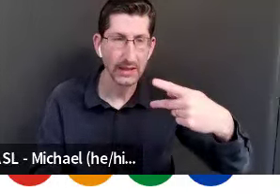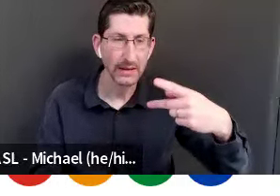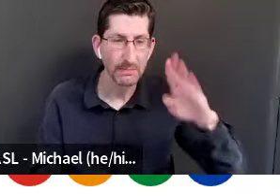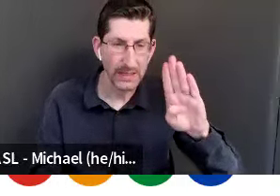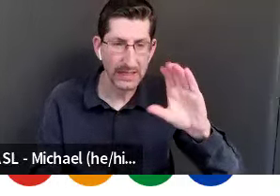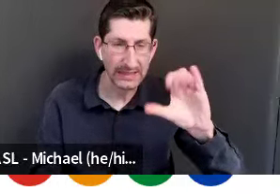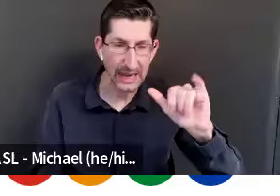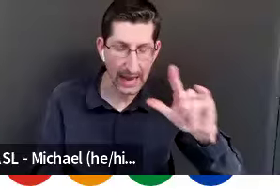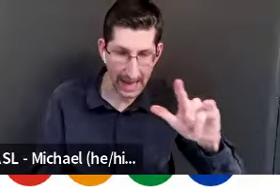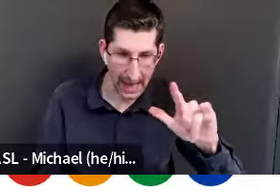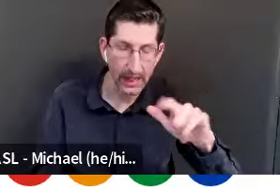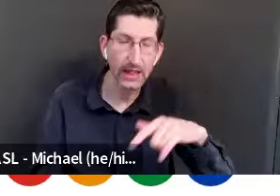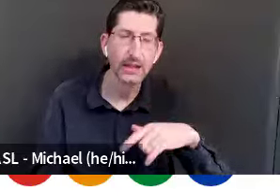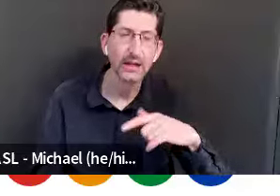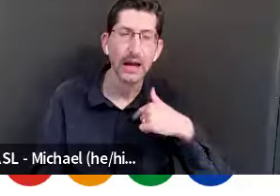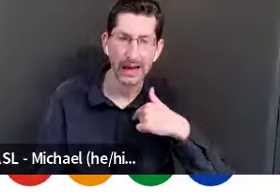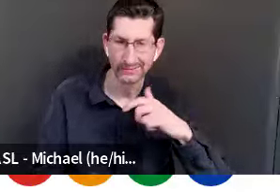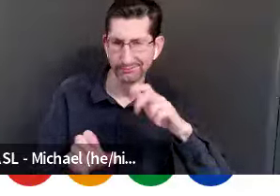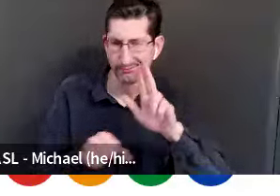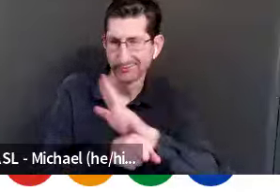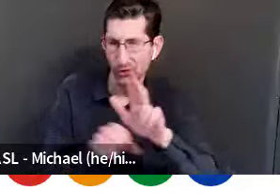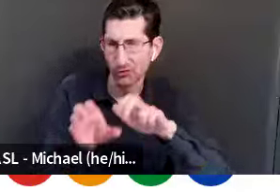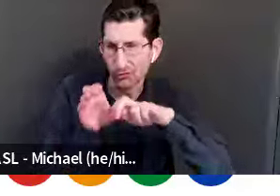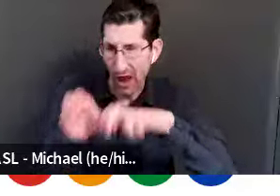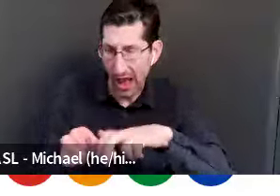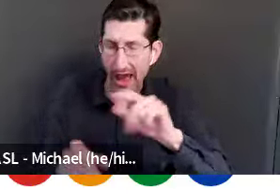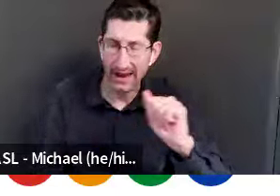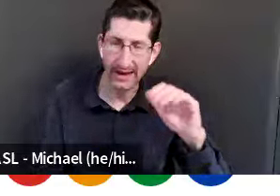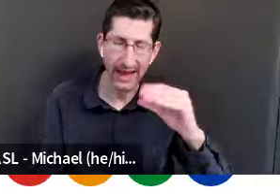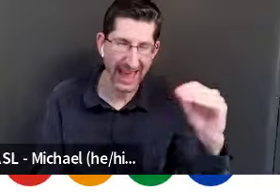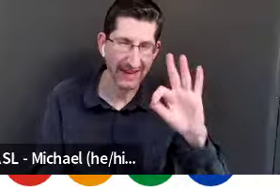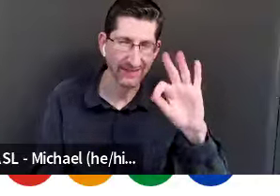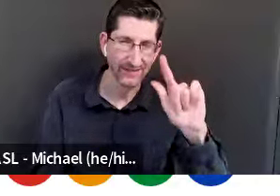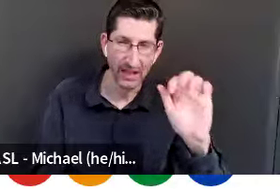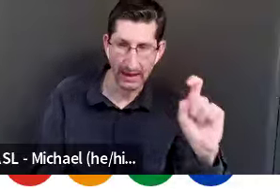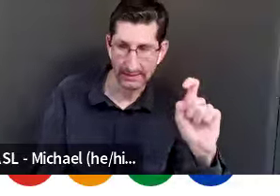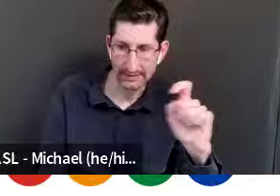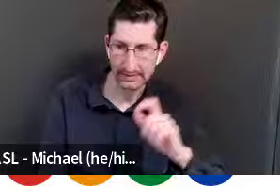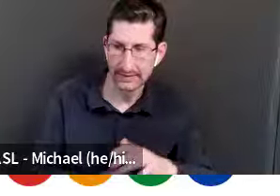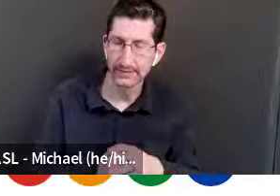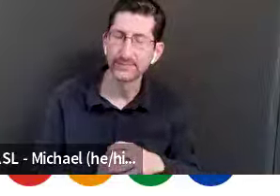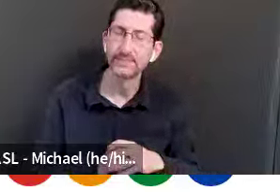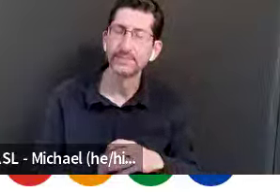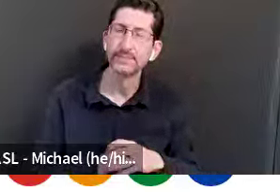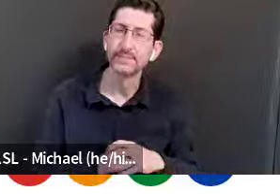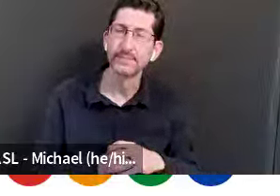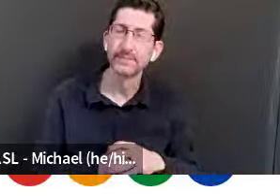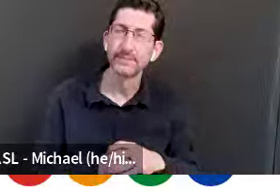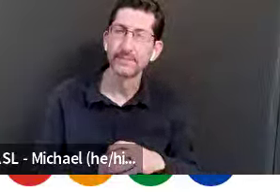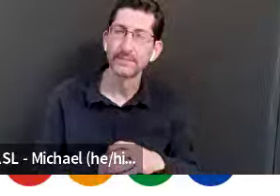SUSIE BACKSTROM WITH BCIL. I HAVE BEEN A RIDE USER AND RIDE FLEX.